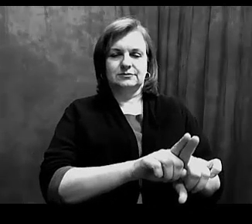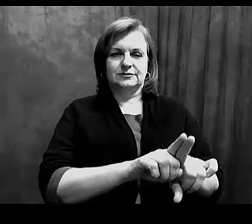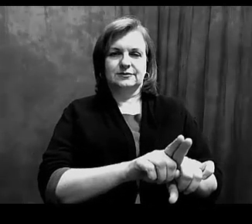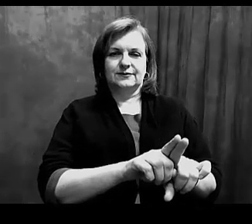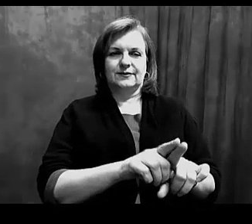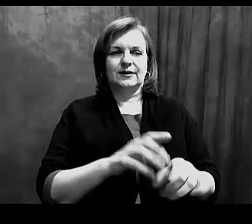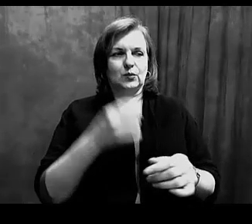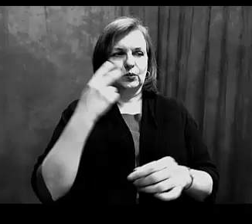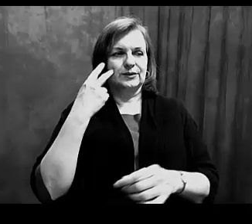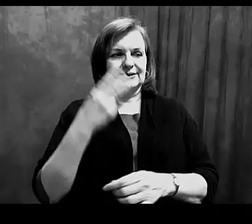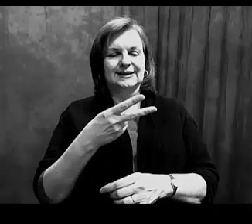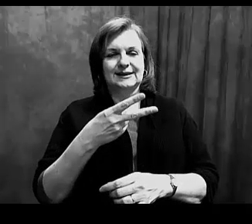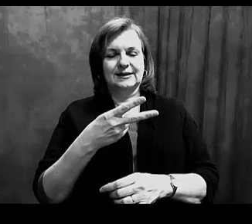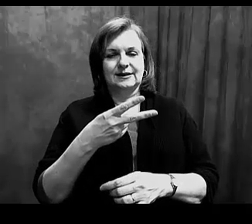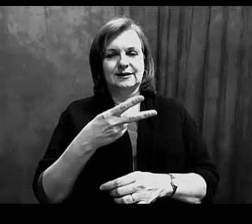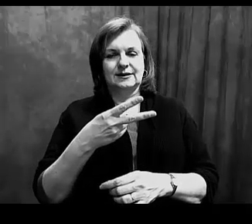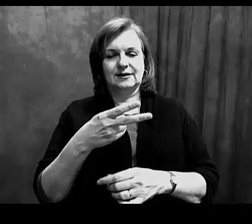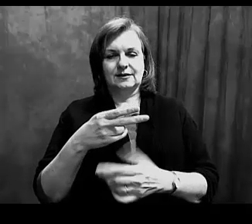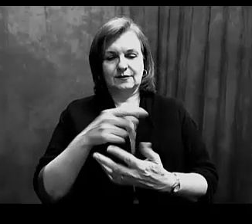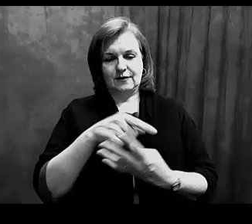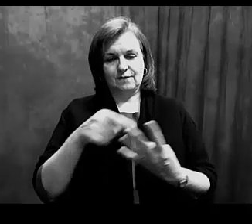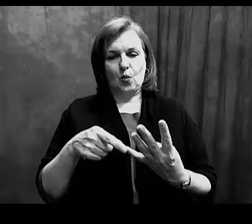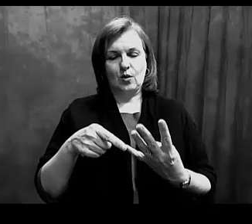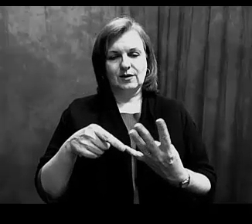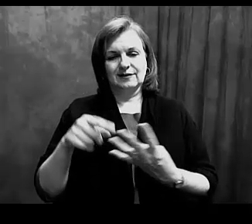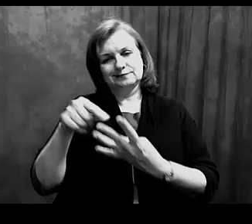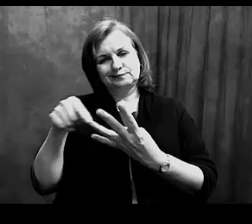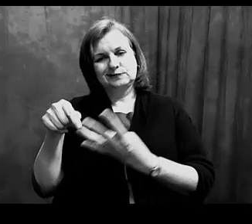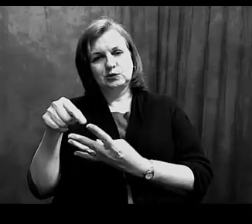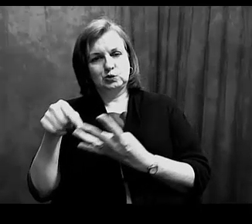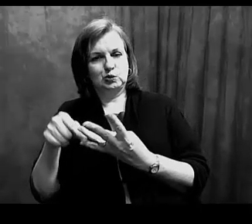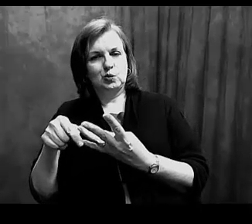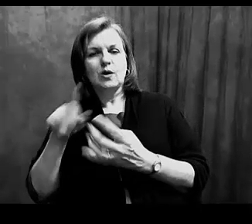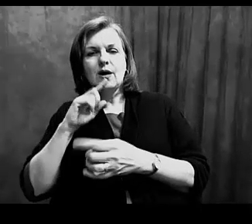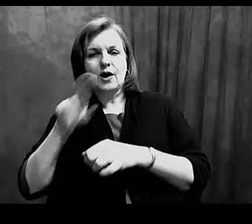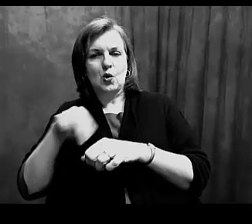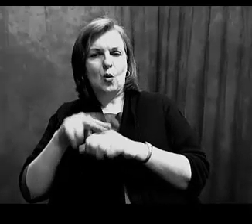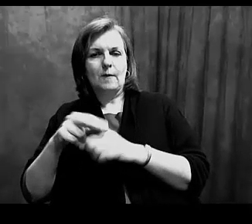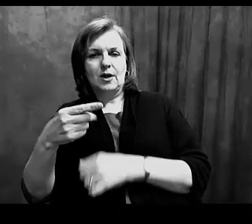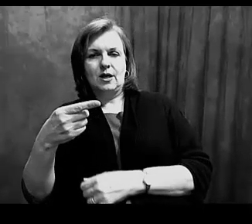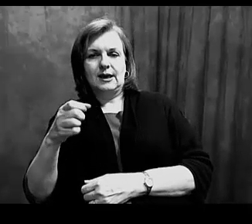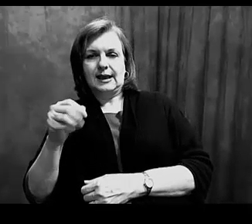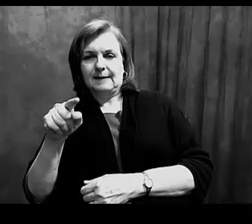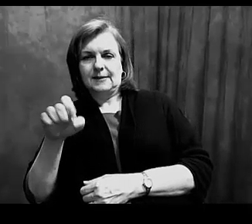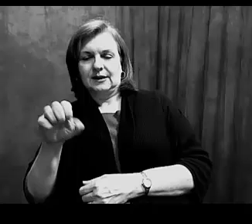properly and you see here we actually get some of the gametes that are normal